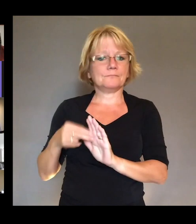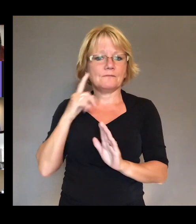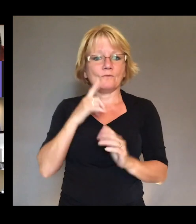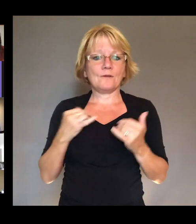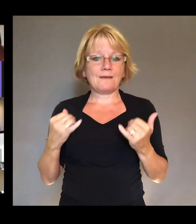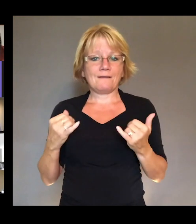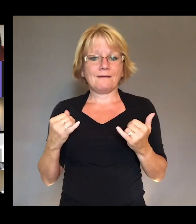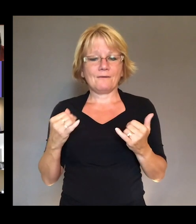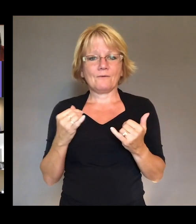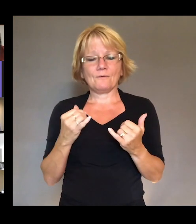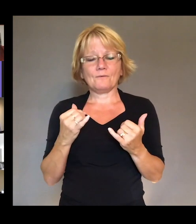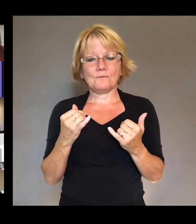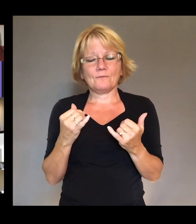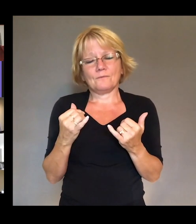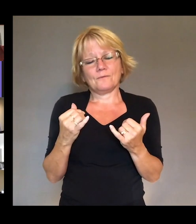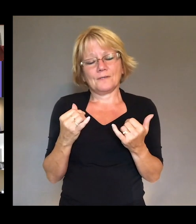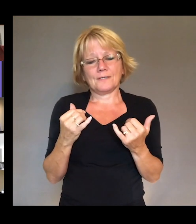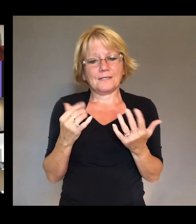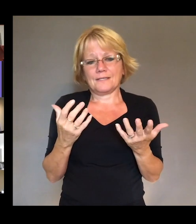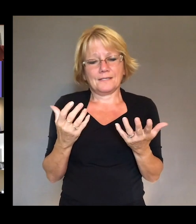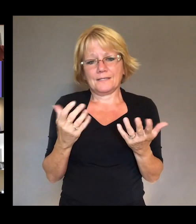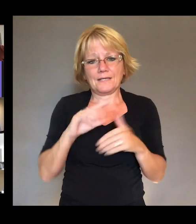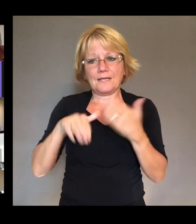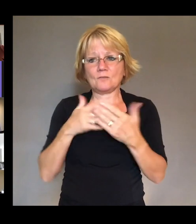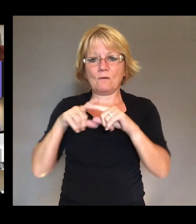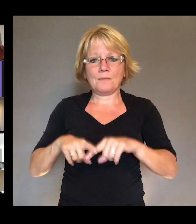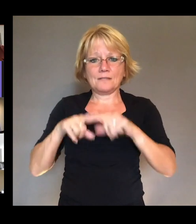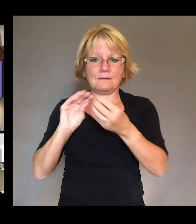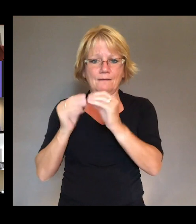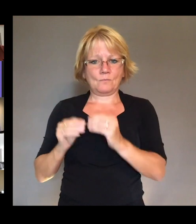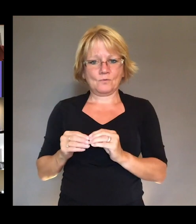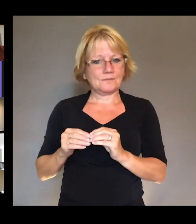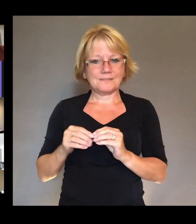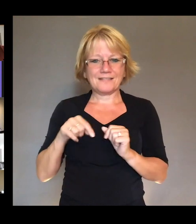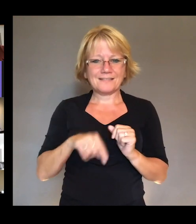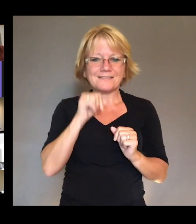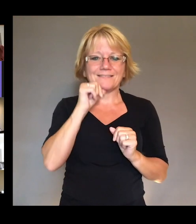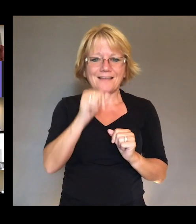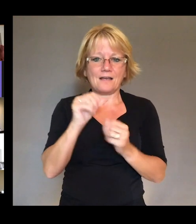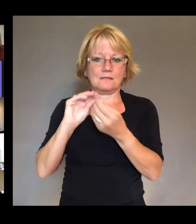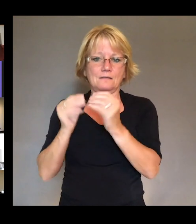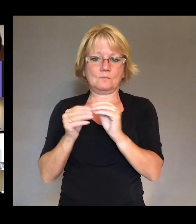because right now the only consequences like they, you know, it's all based on numbers. This is not a numbers issue.